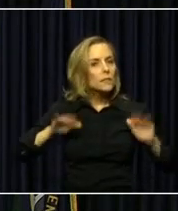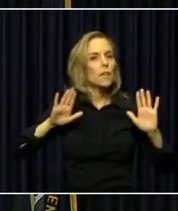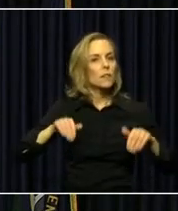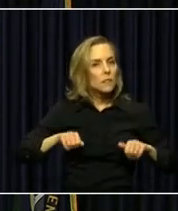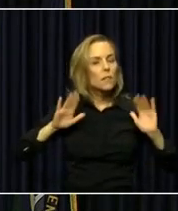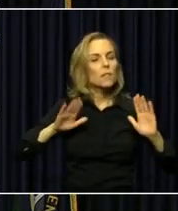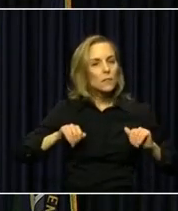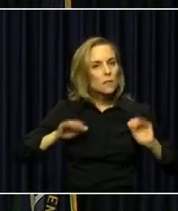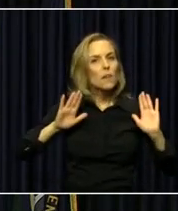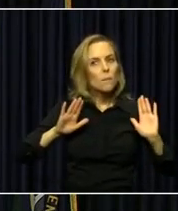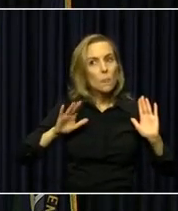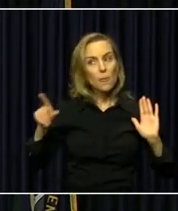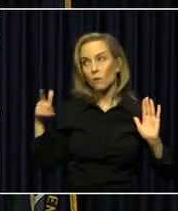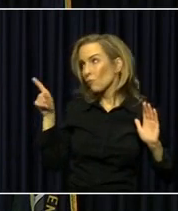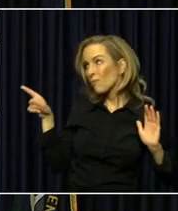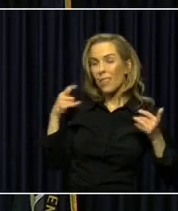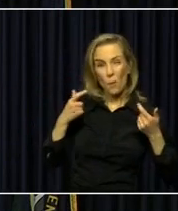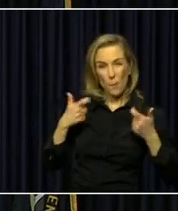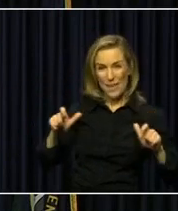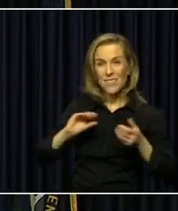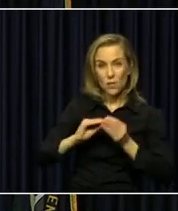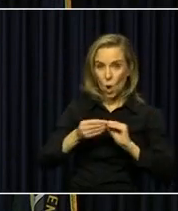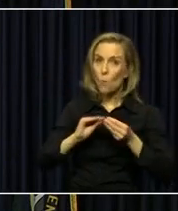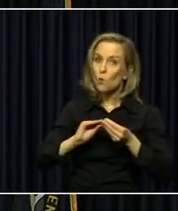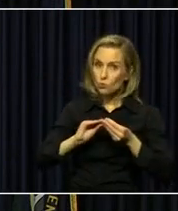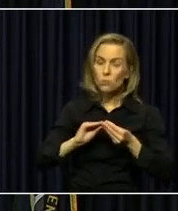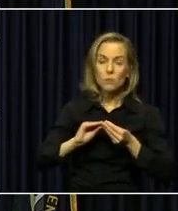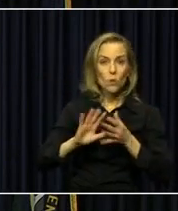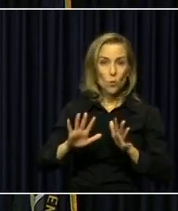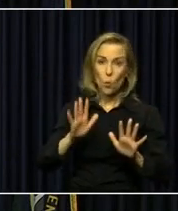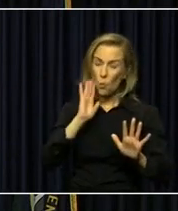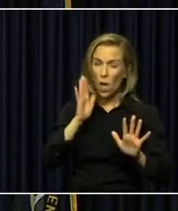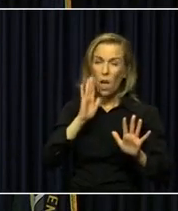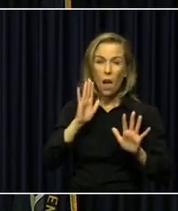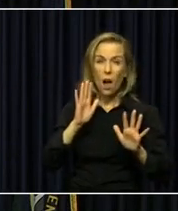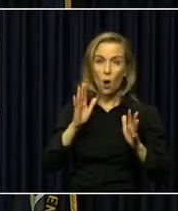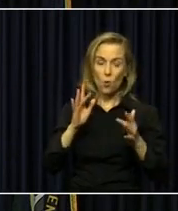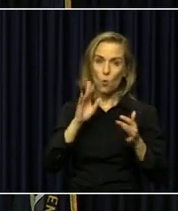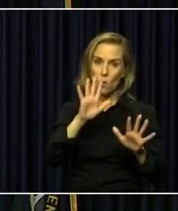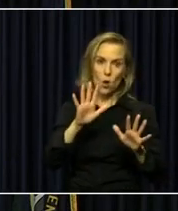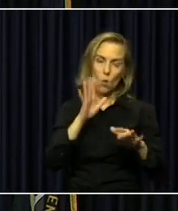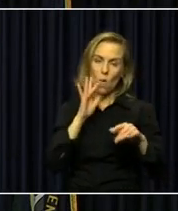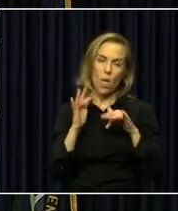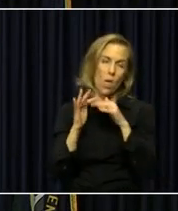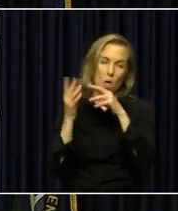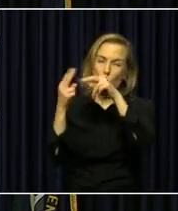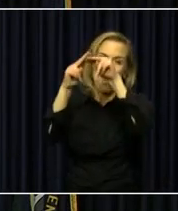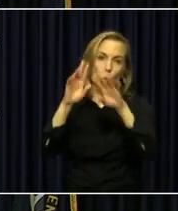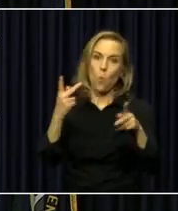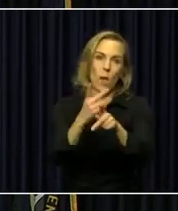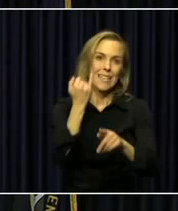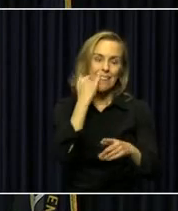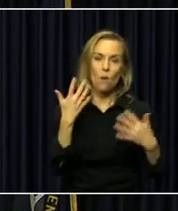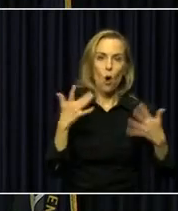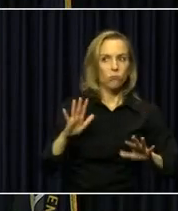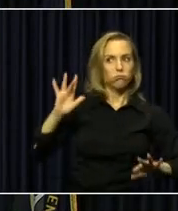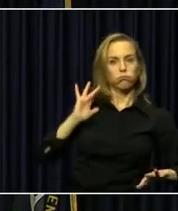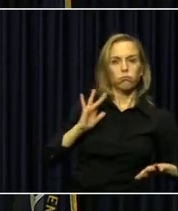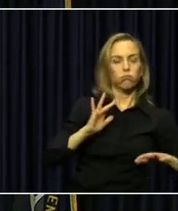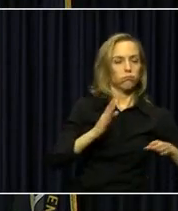OUR BIGGEST CHALLENGE. IT'S THE BIGGEST CHALLENGE ACROSS THIS COUNTRY. LONG TERRY CARRIES?